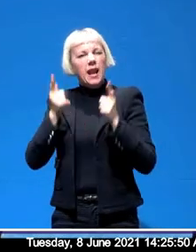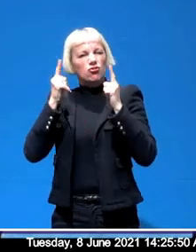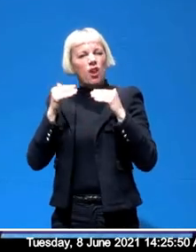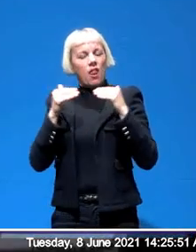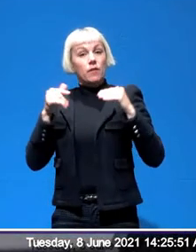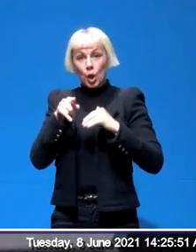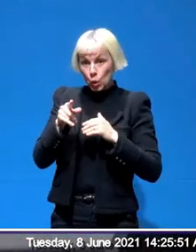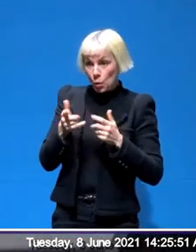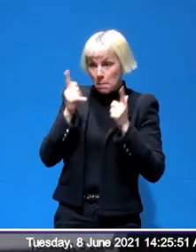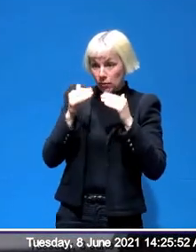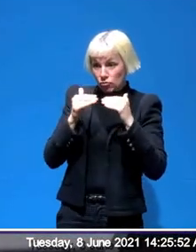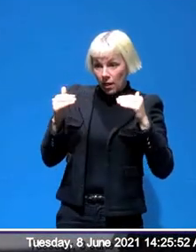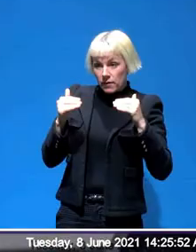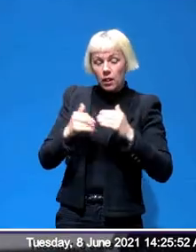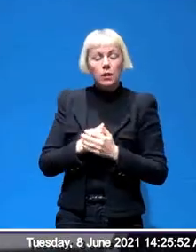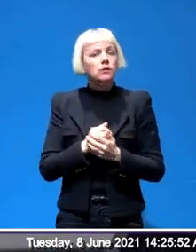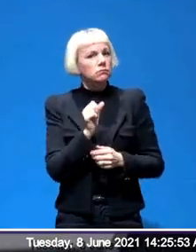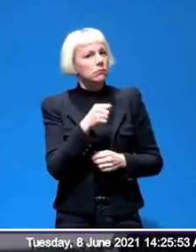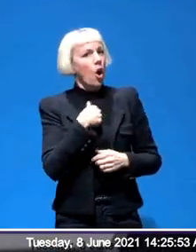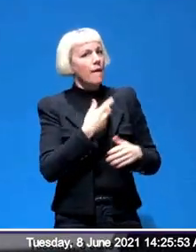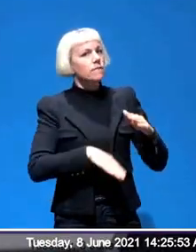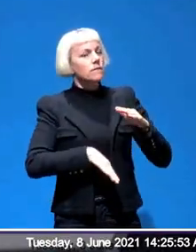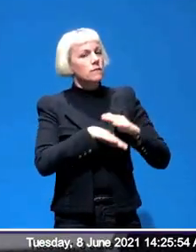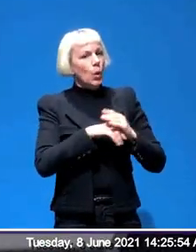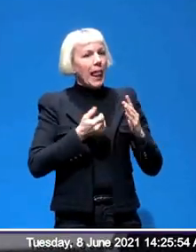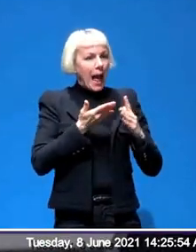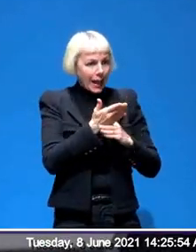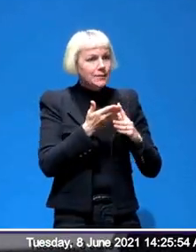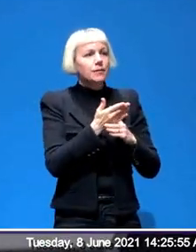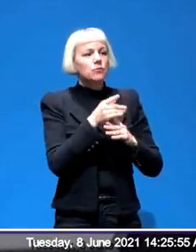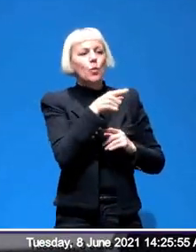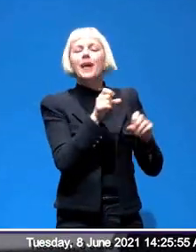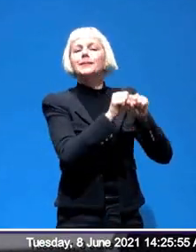Yes, I am, I have full access to the RiskMan system, so I can